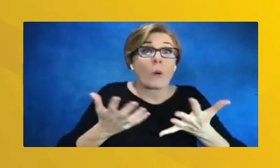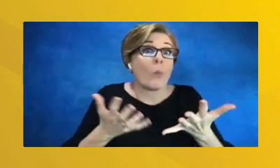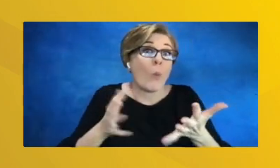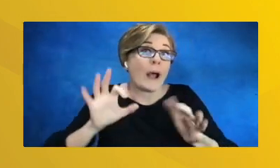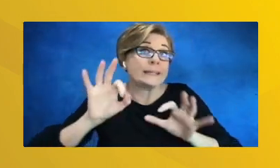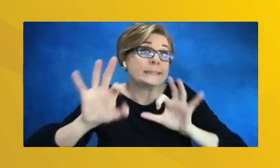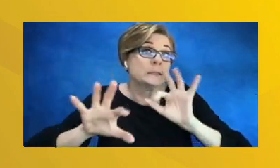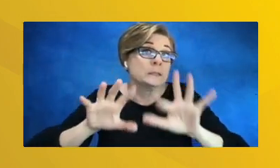teachers.